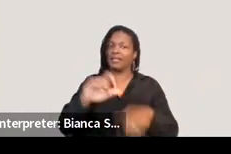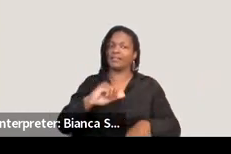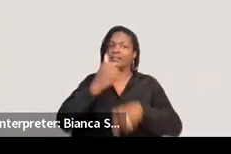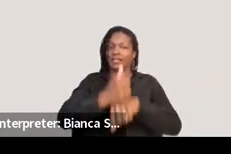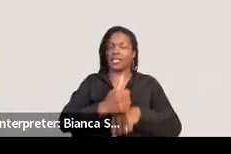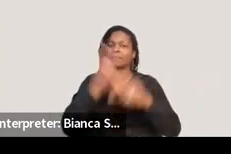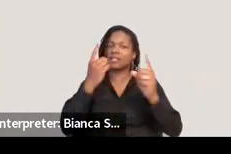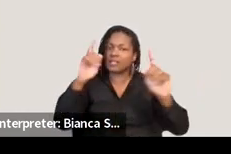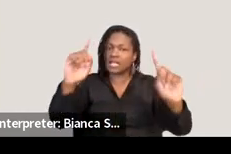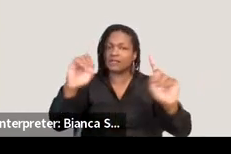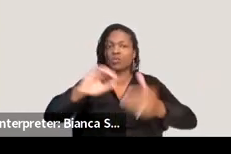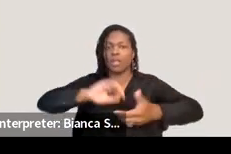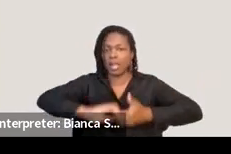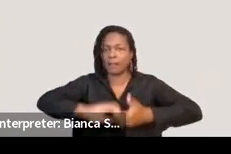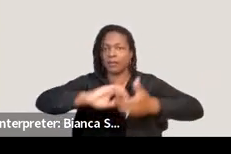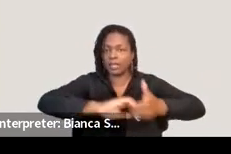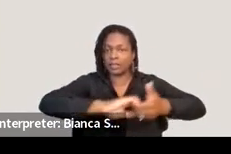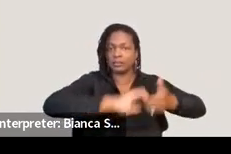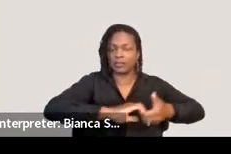Always, always, always have everyone involved. As much as possible, provide documented information to intervention services.